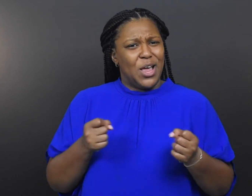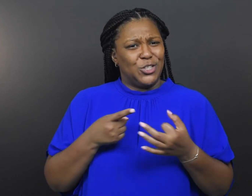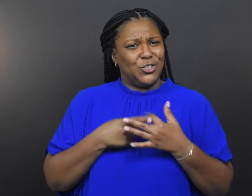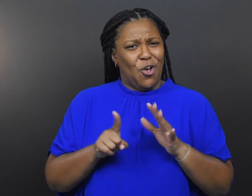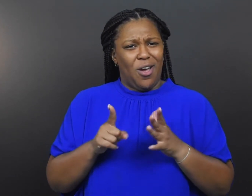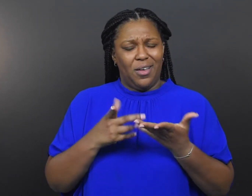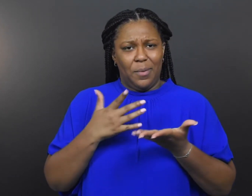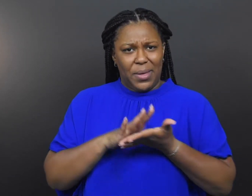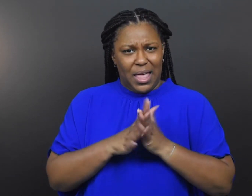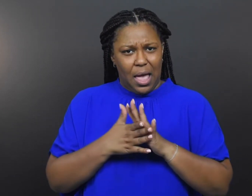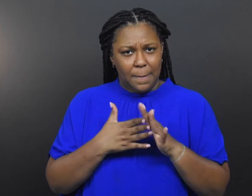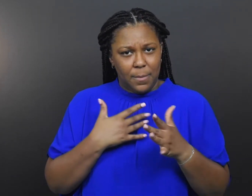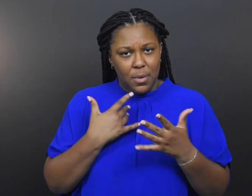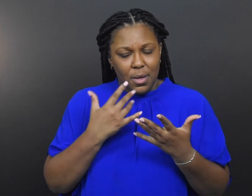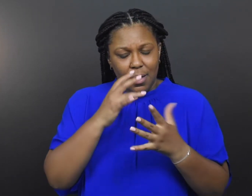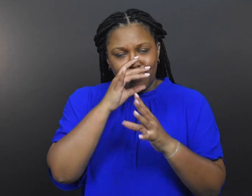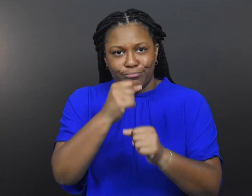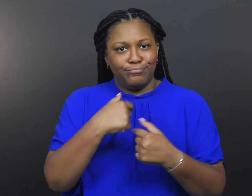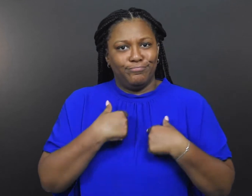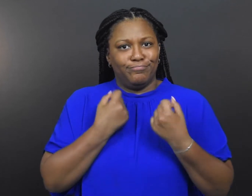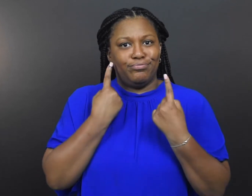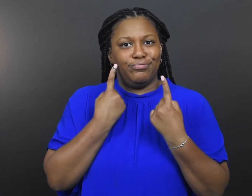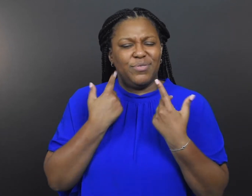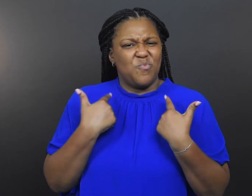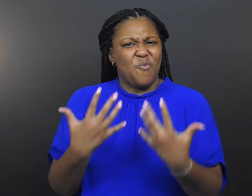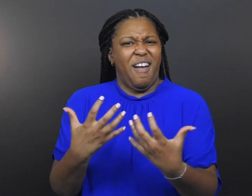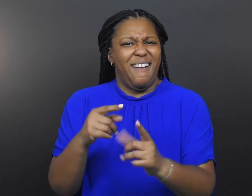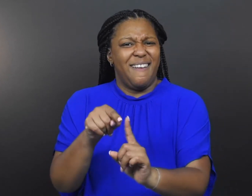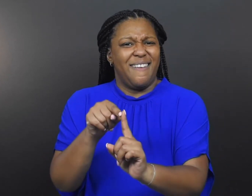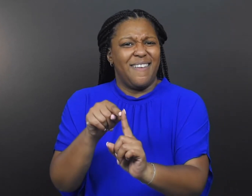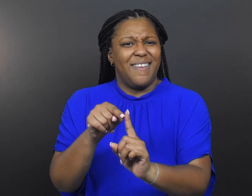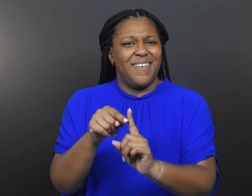“That was when public health started to become much more attractive to me,” she says.